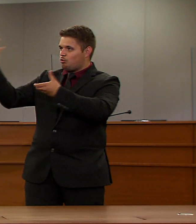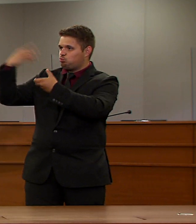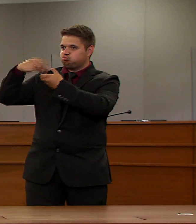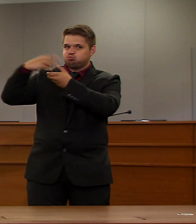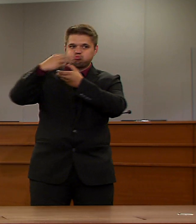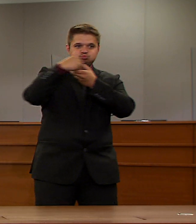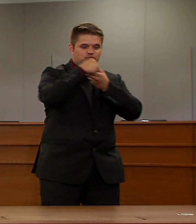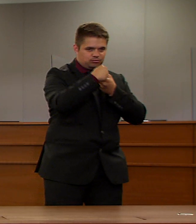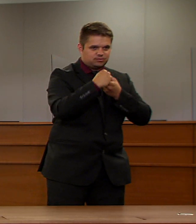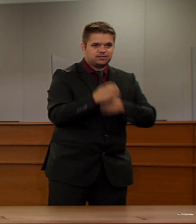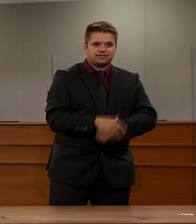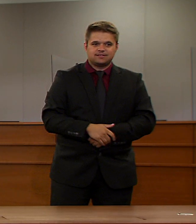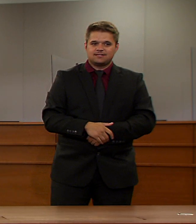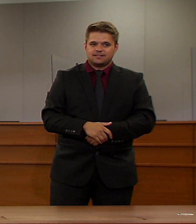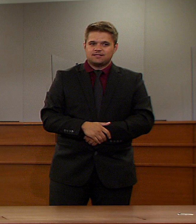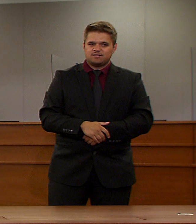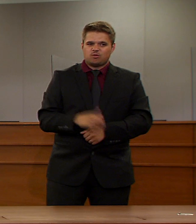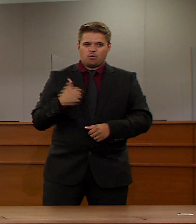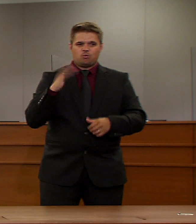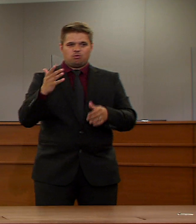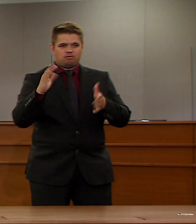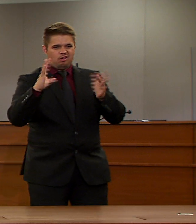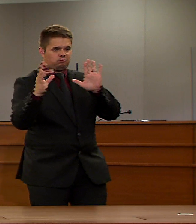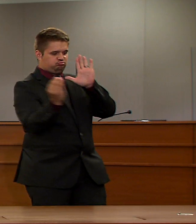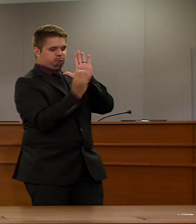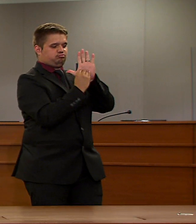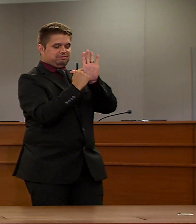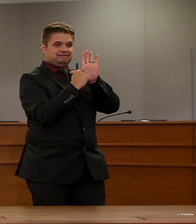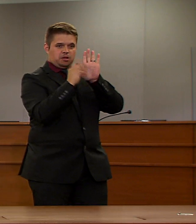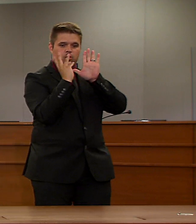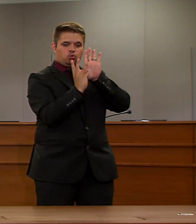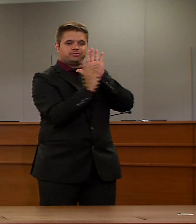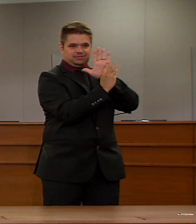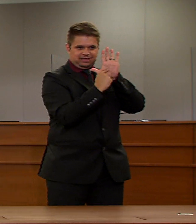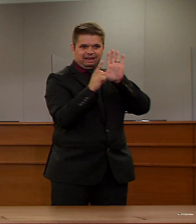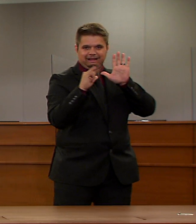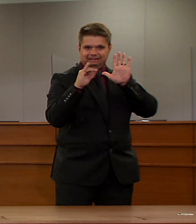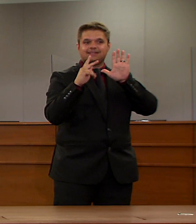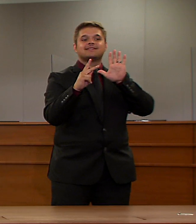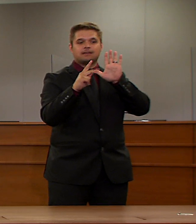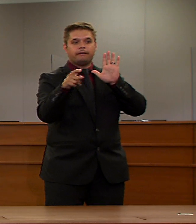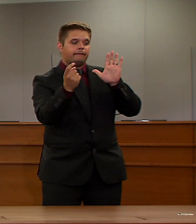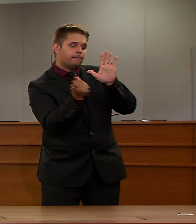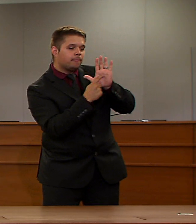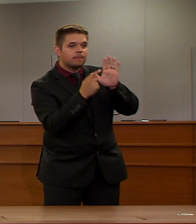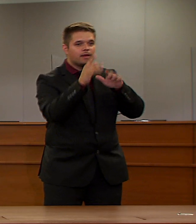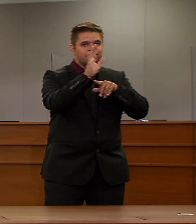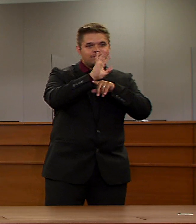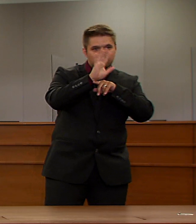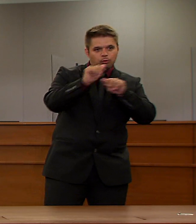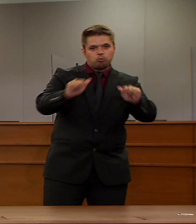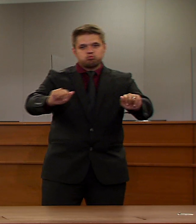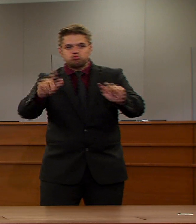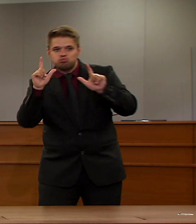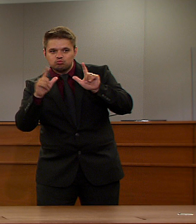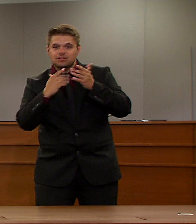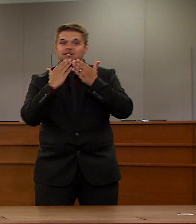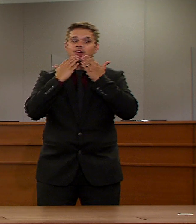program information in our video notes. So thank you for joining me today. Please stay safe this weekend